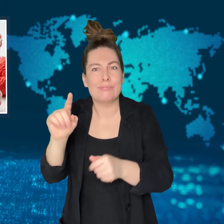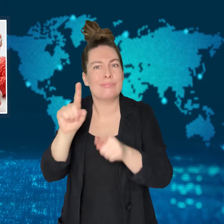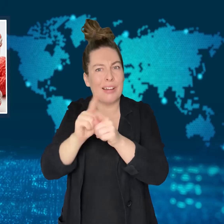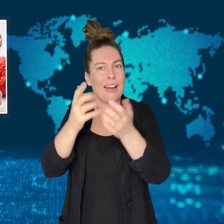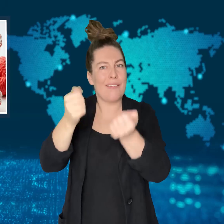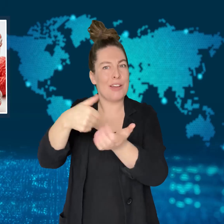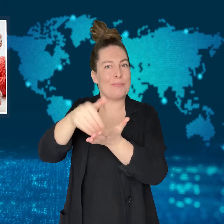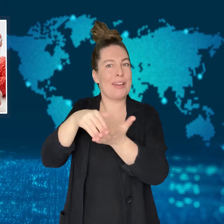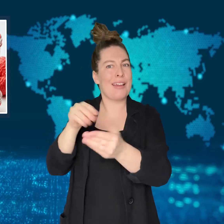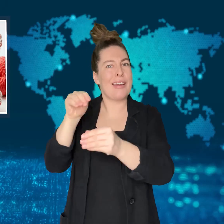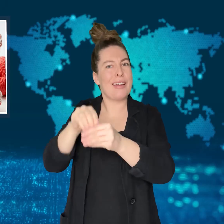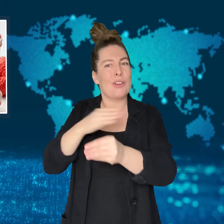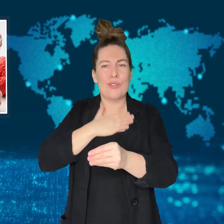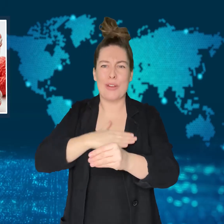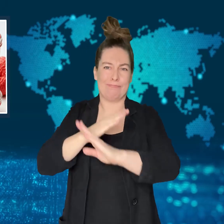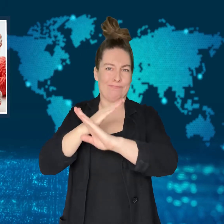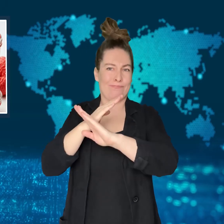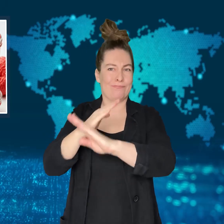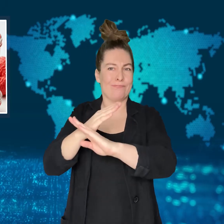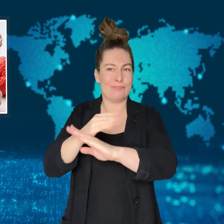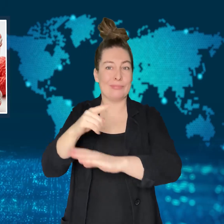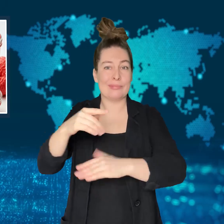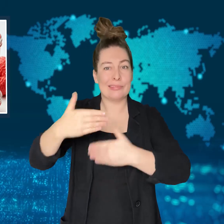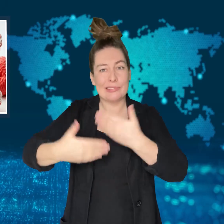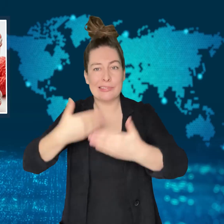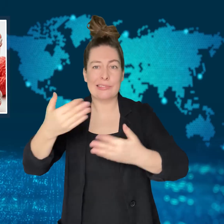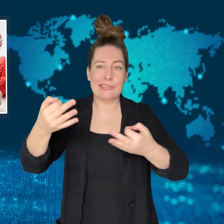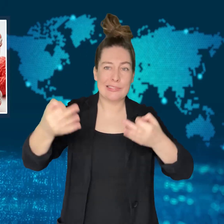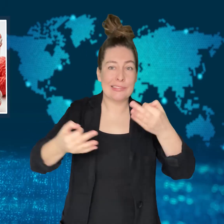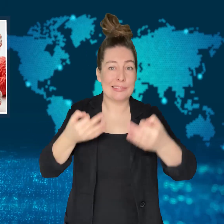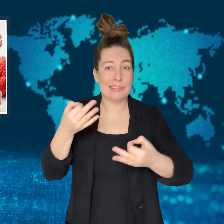revoke authorization of the substance